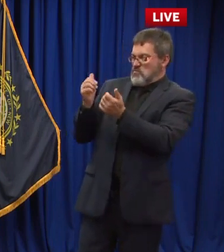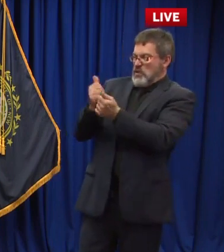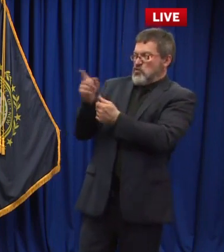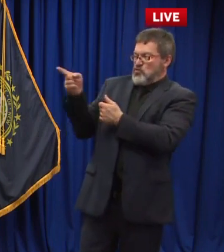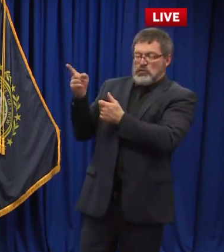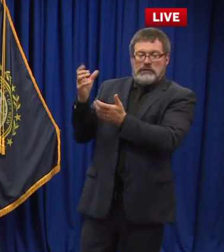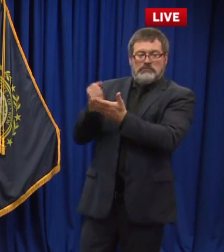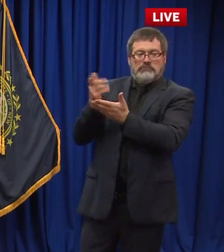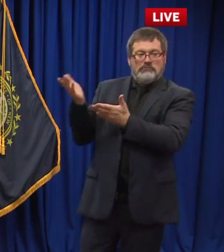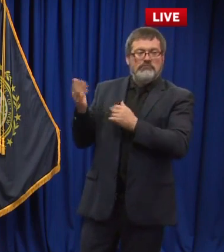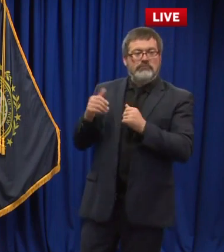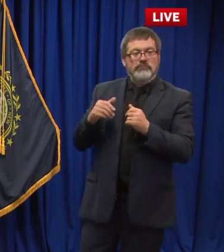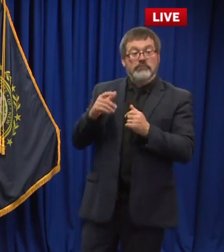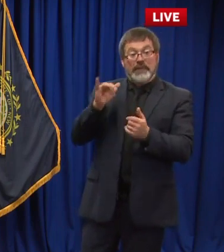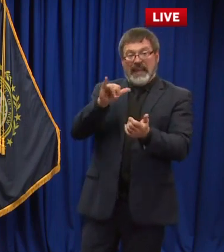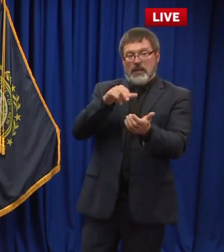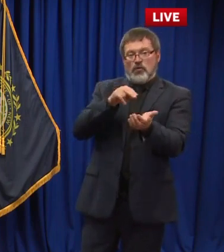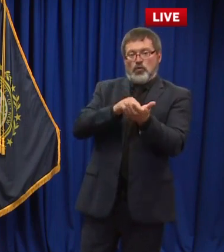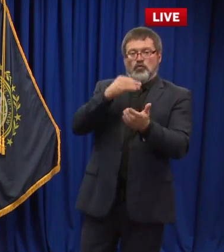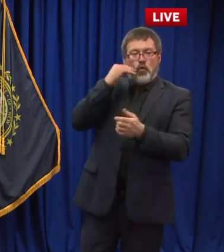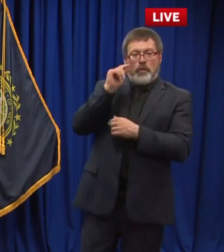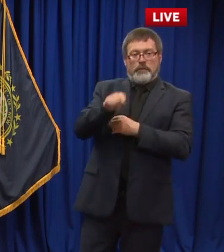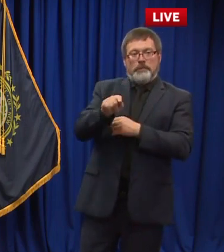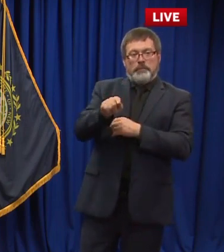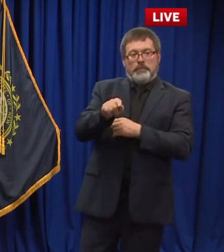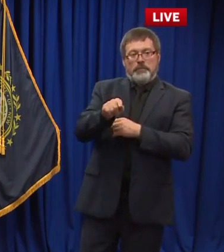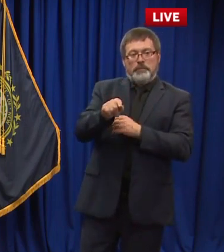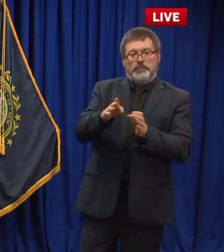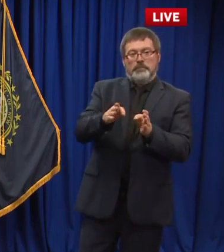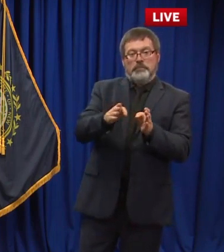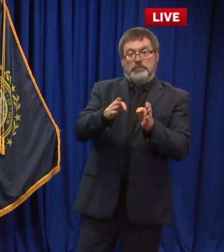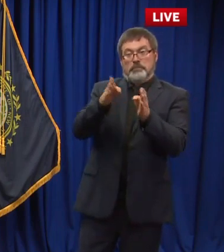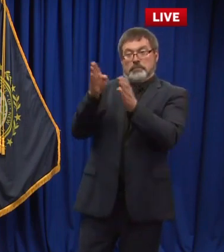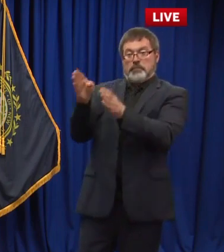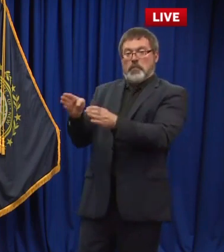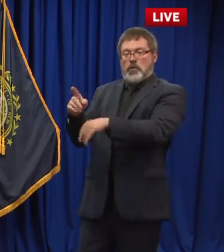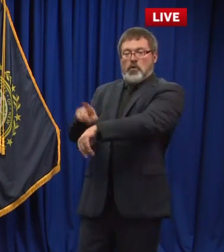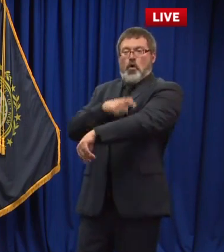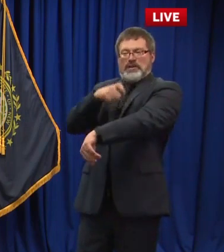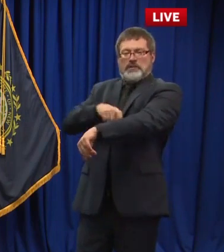I HAVE ANOTHER QUESTION ABOUT NURSING HOMES.